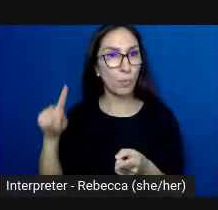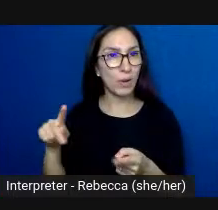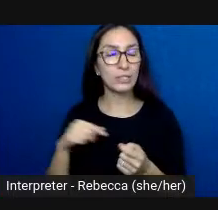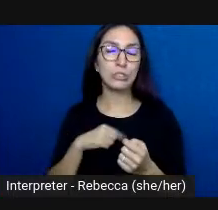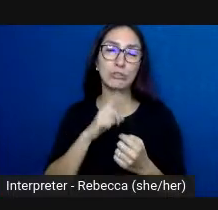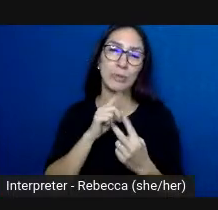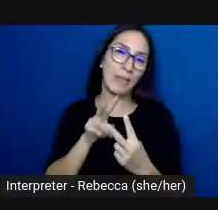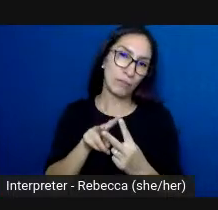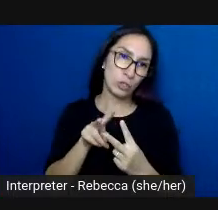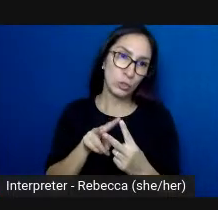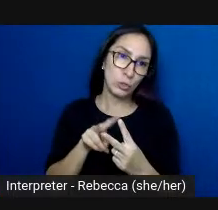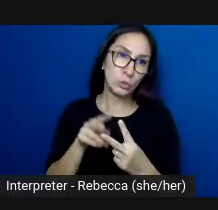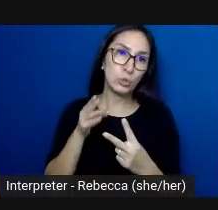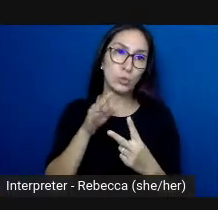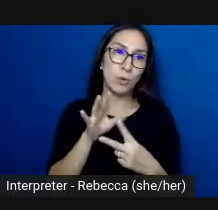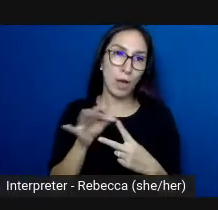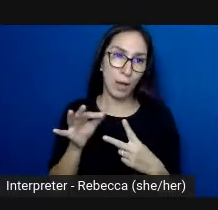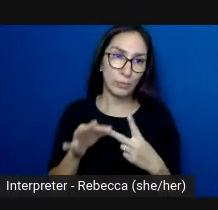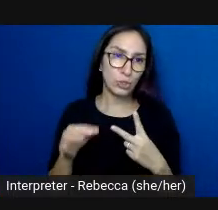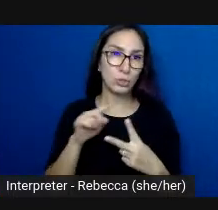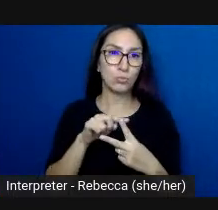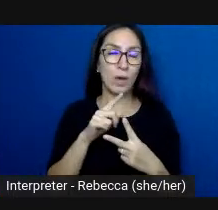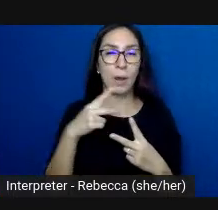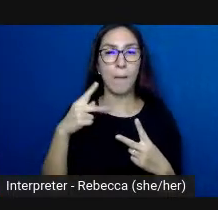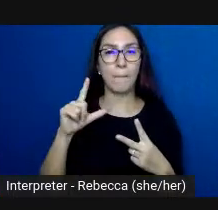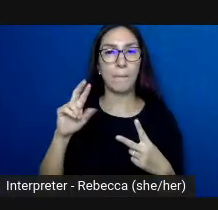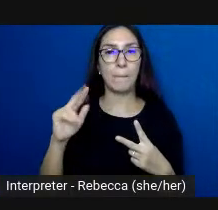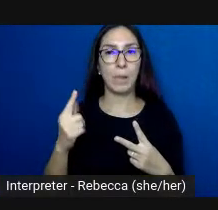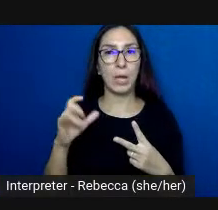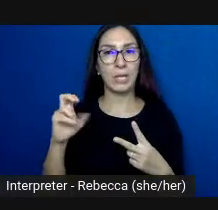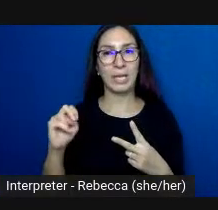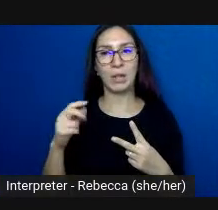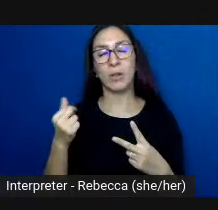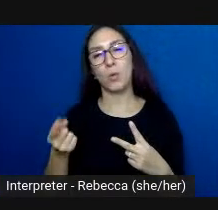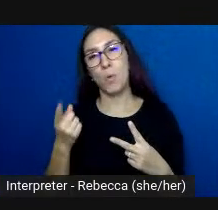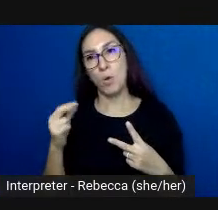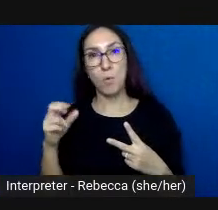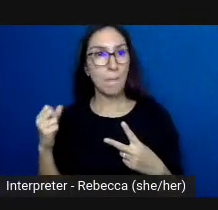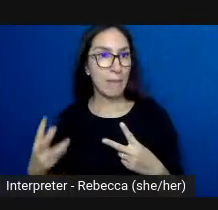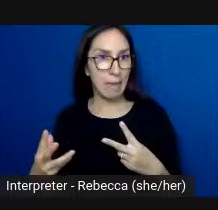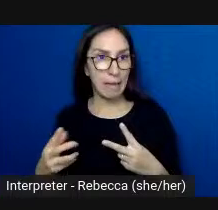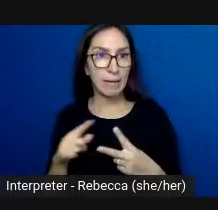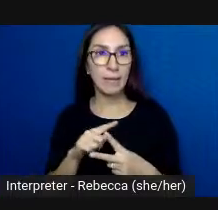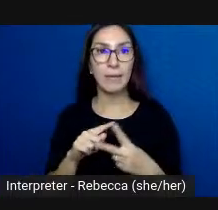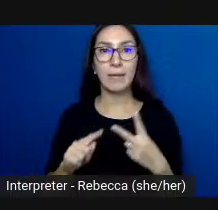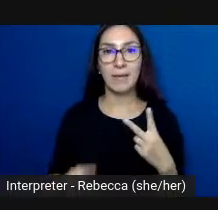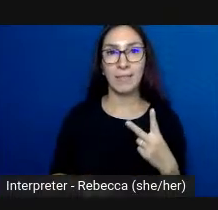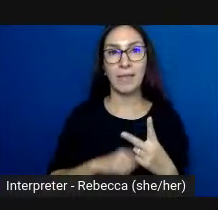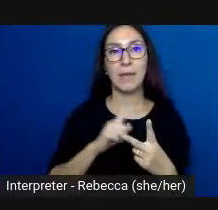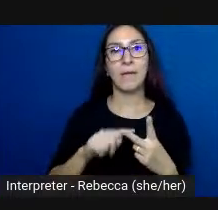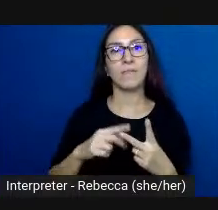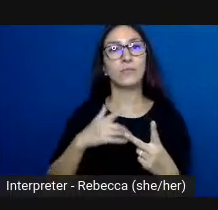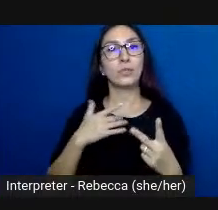What I think about the future of WordPress Accessibility Statement ? There are 2 ways